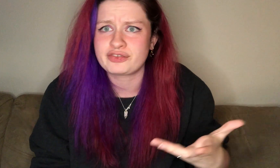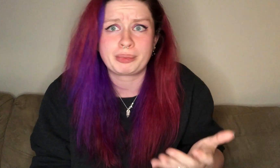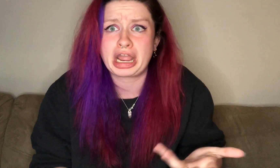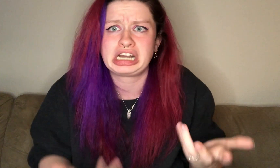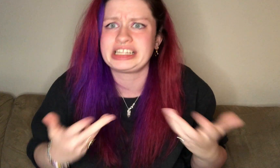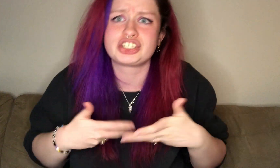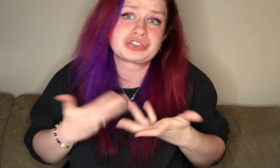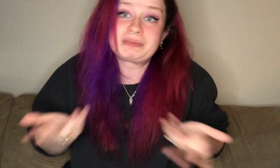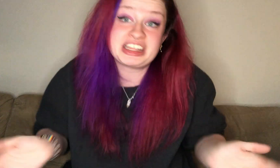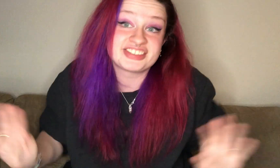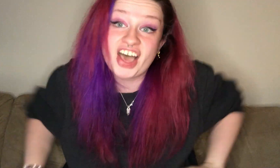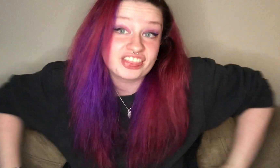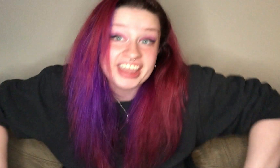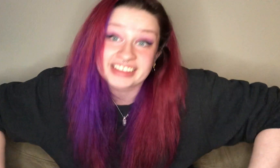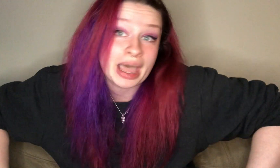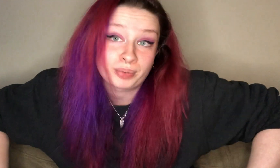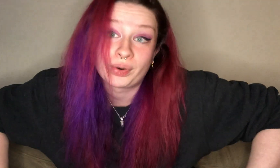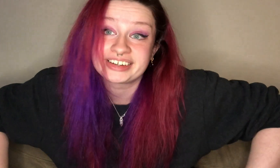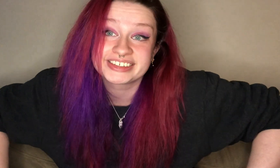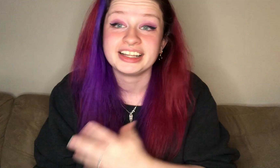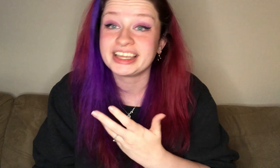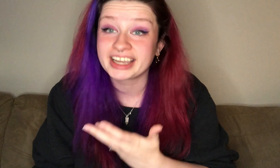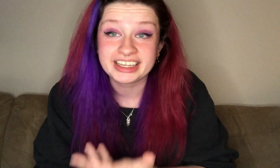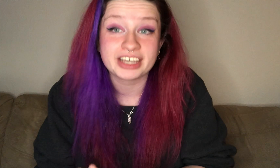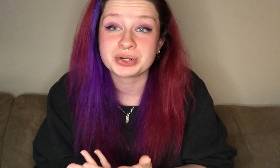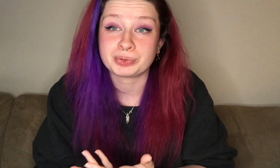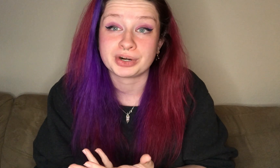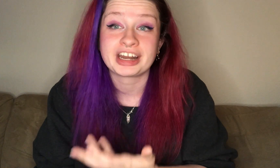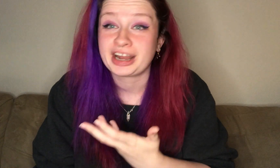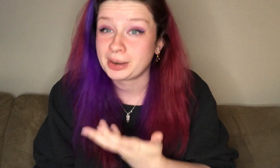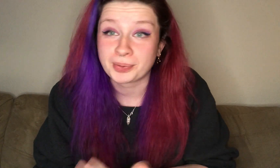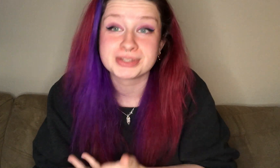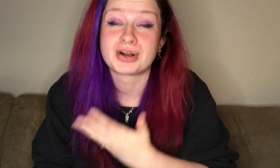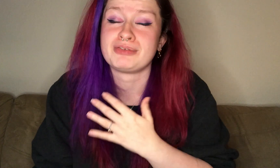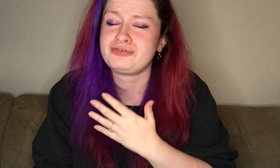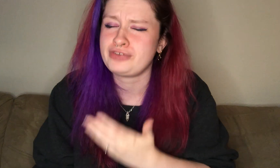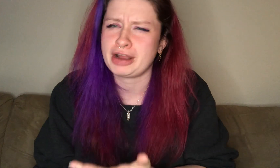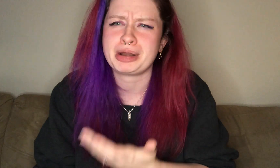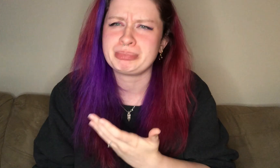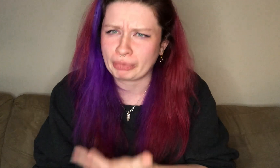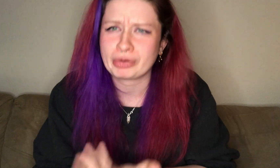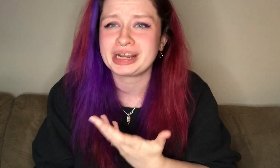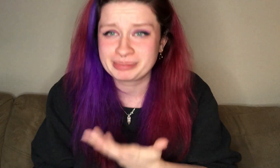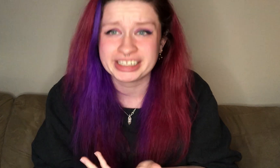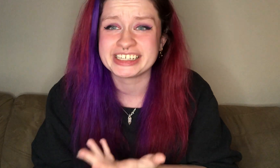apparently just means nothing at that point like i get you're bored airports are a very boring place